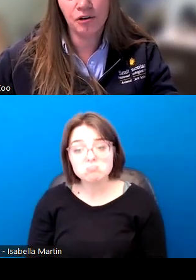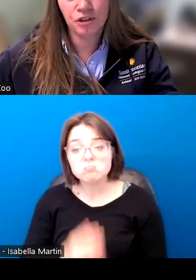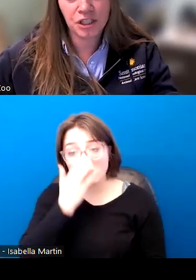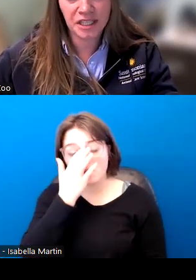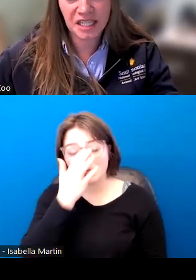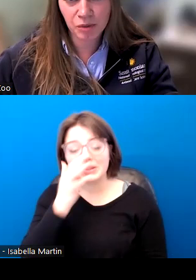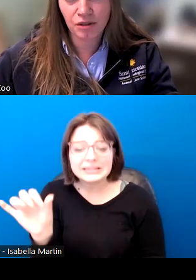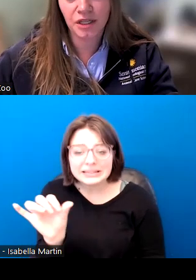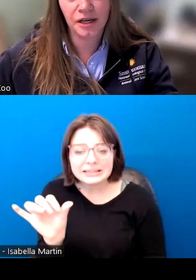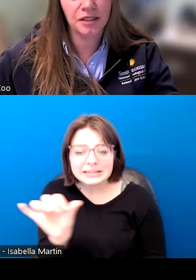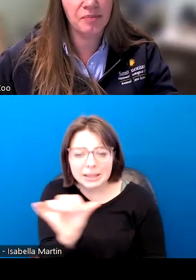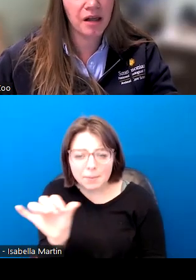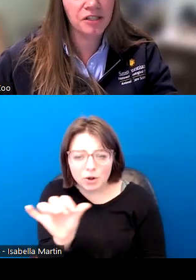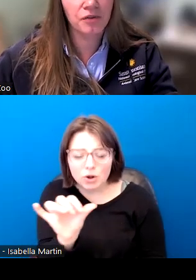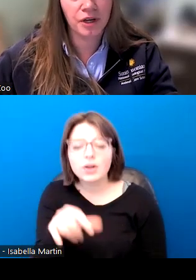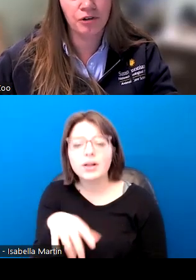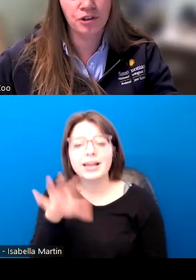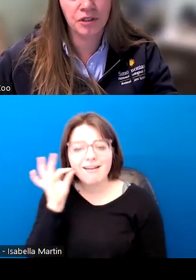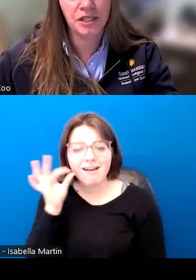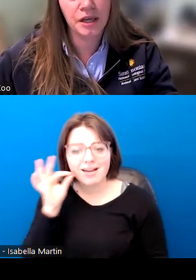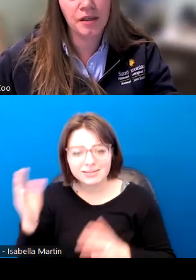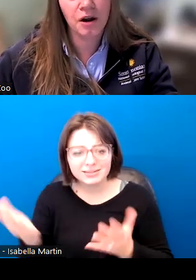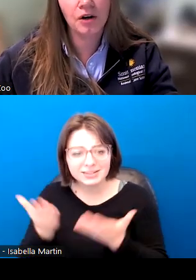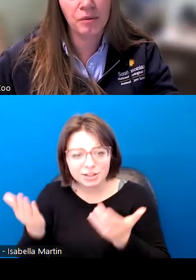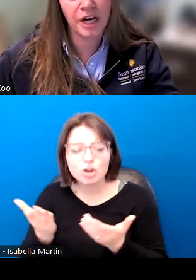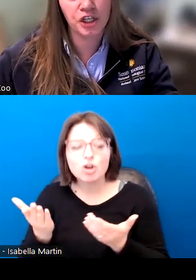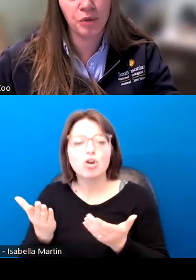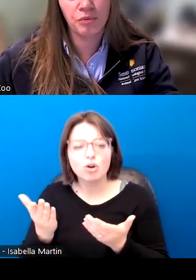nutritionally similar diet. It's balanced for their nutritional needs and they are going to match up